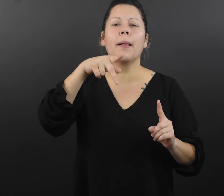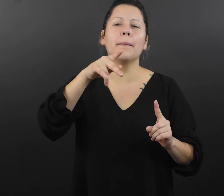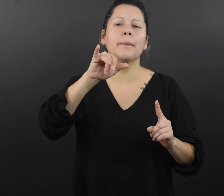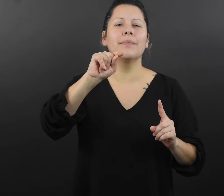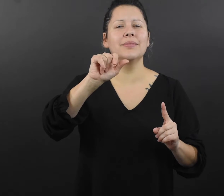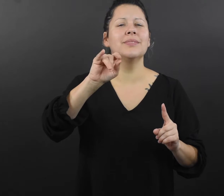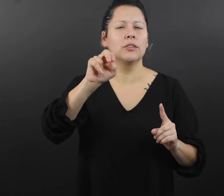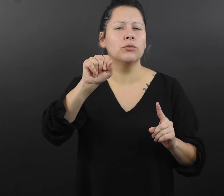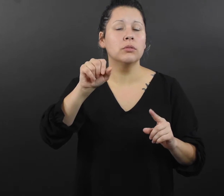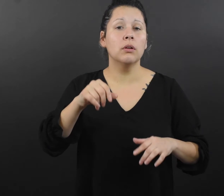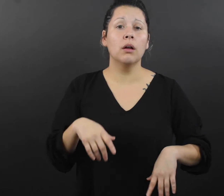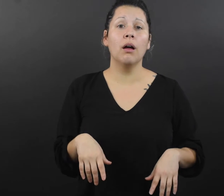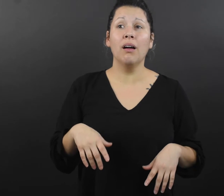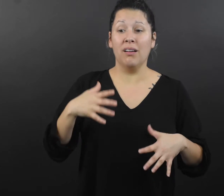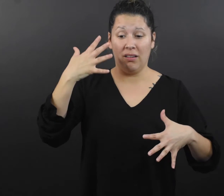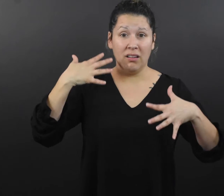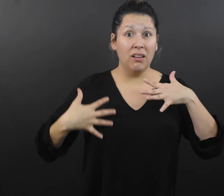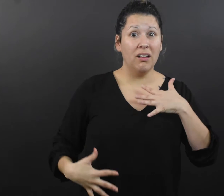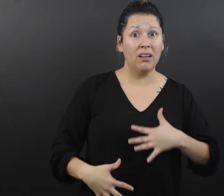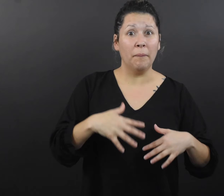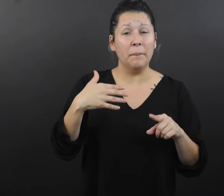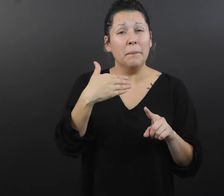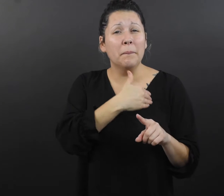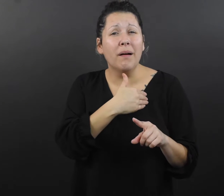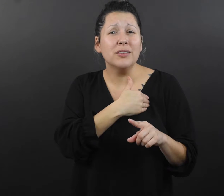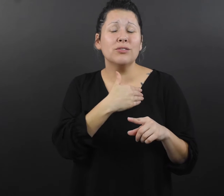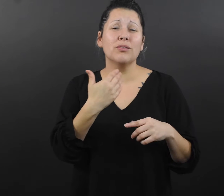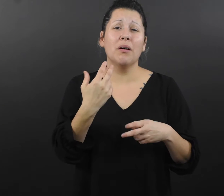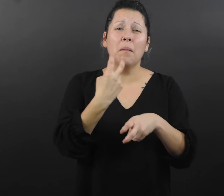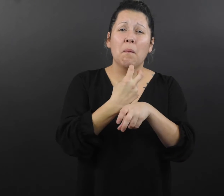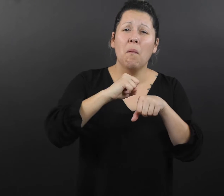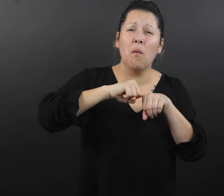palpitations) ● Joint or muscle pain